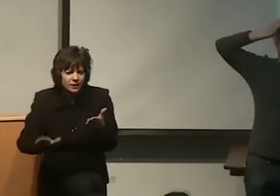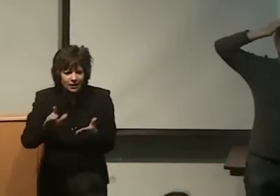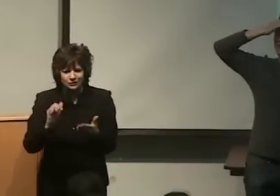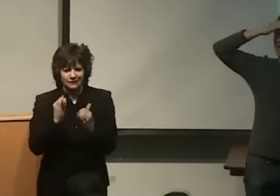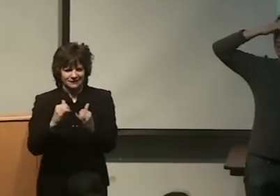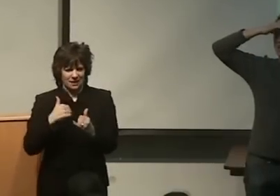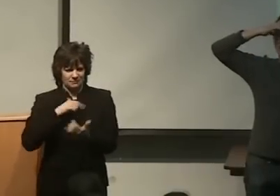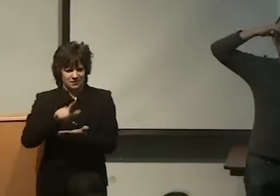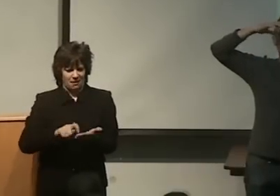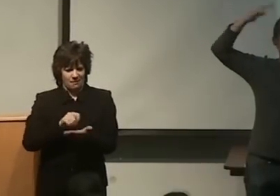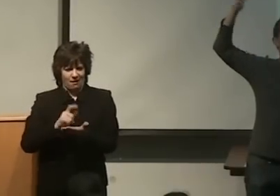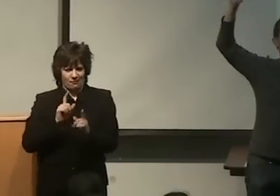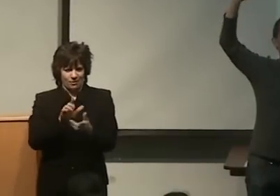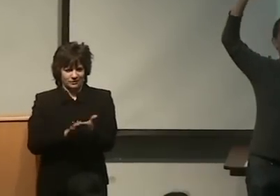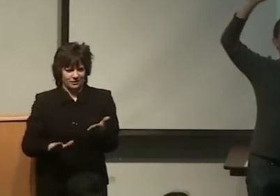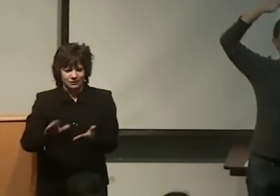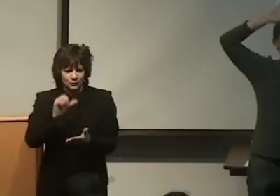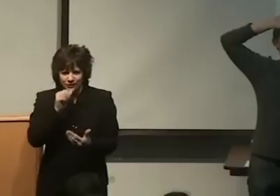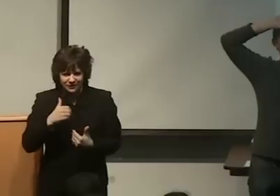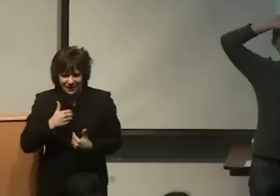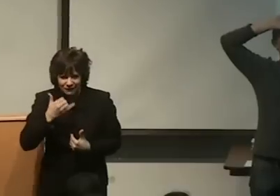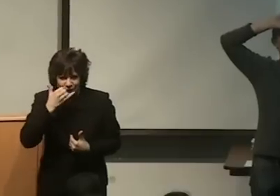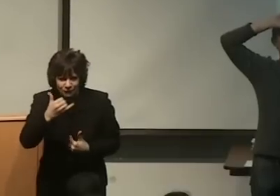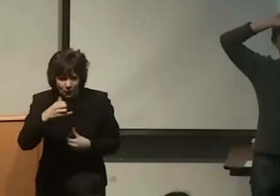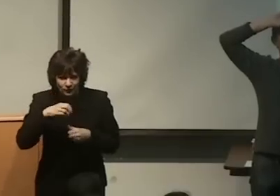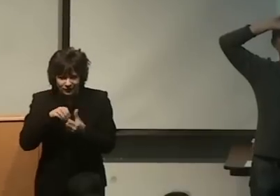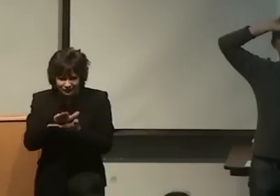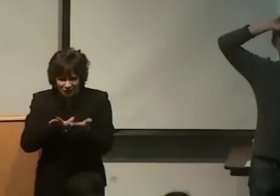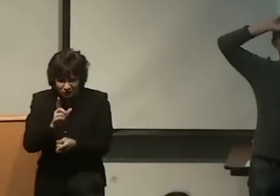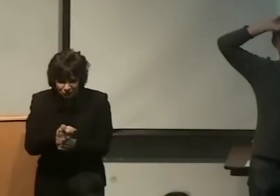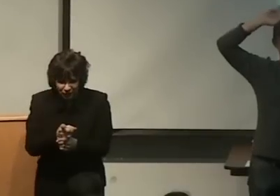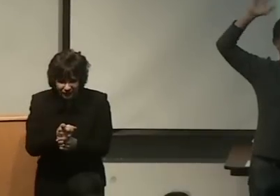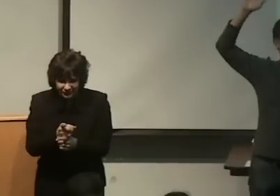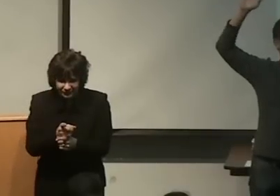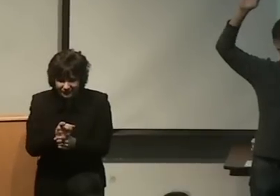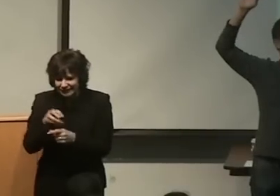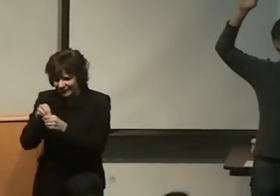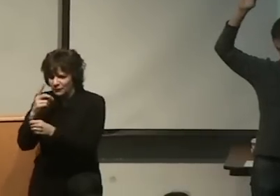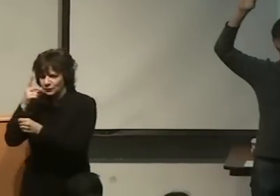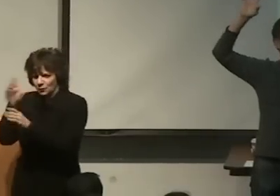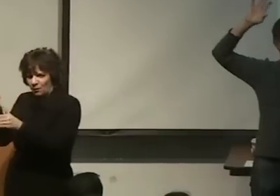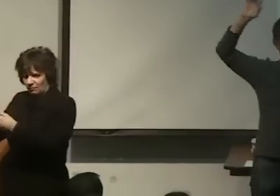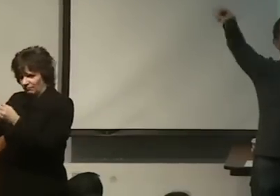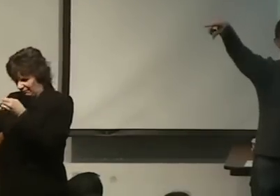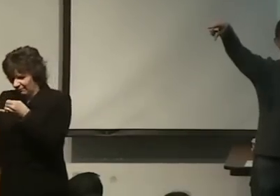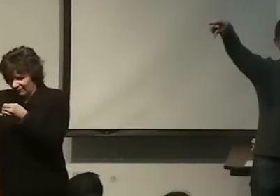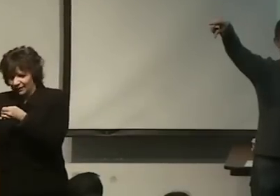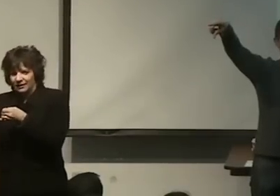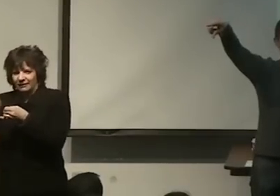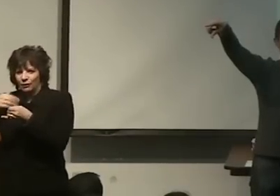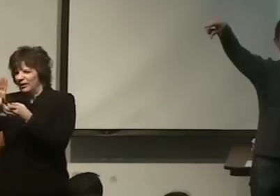that we didn't have phones in college in our dorm rooms. There was a phone at the end of the hall.